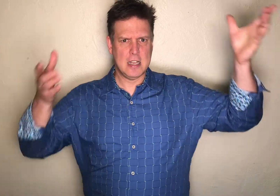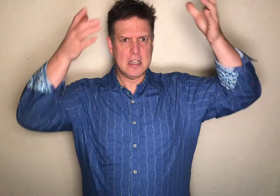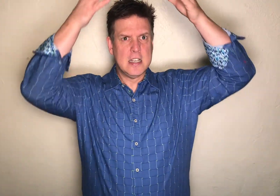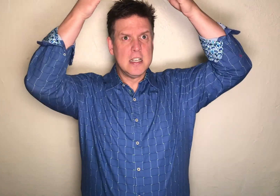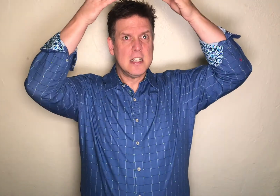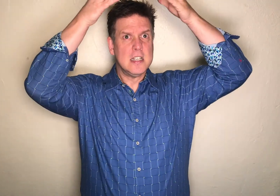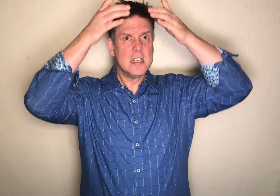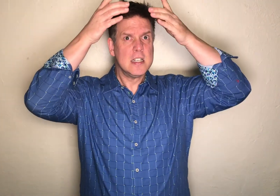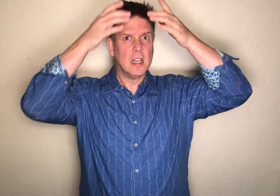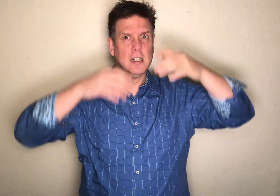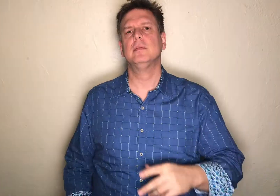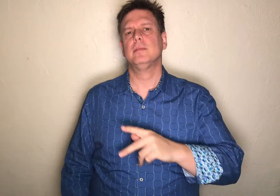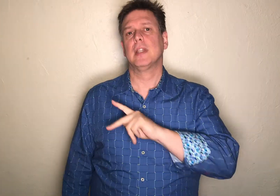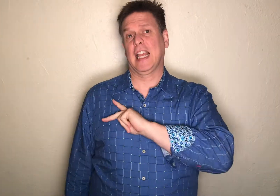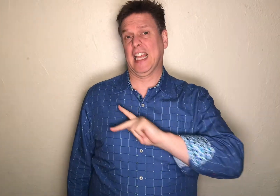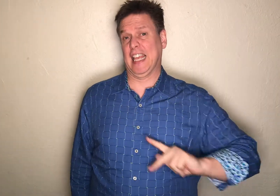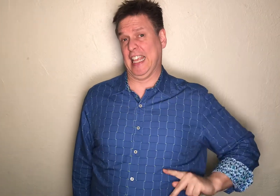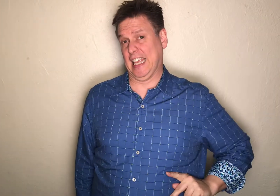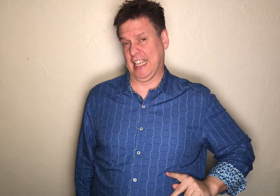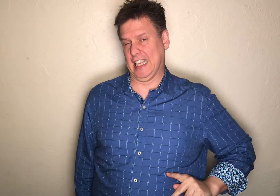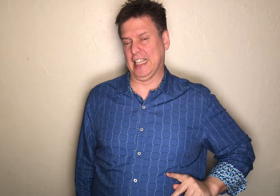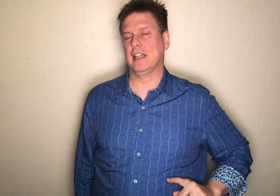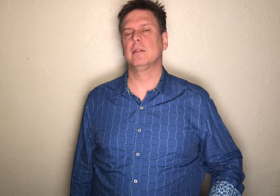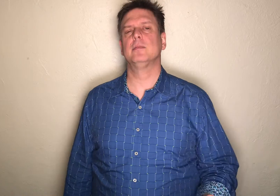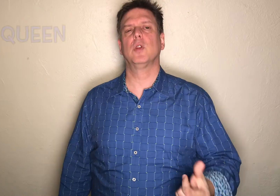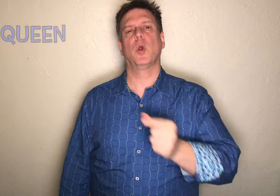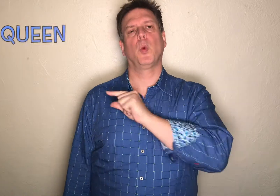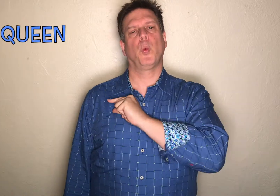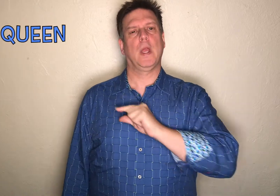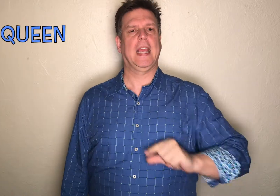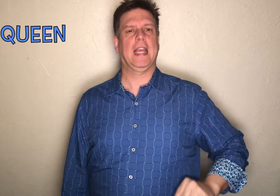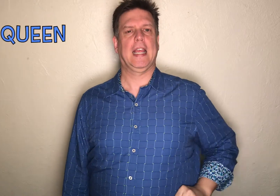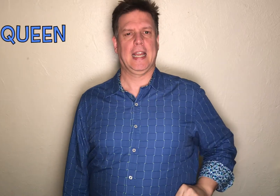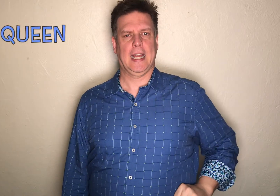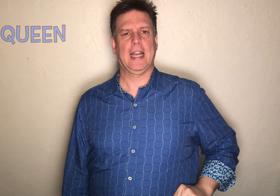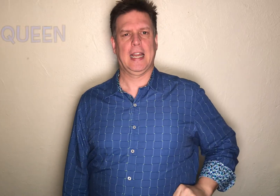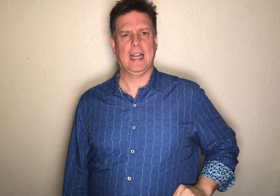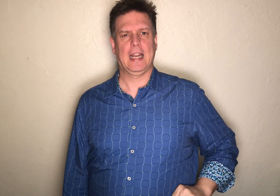you know with a crown King